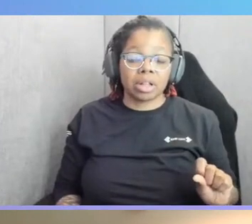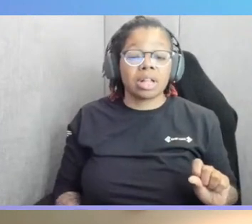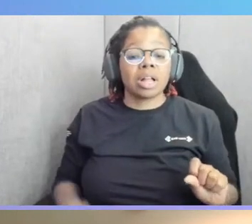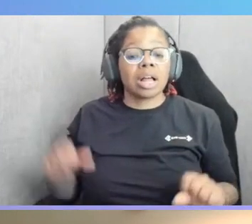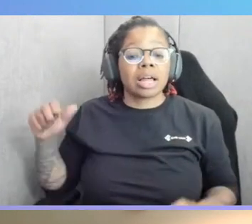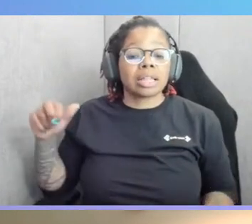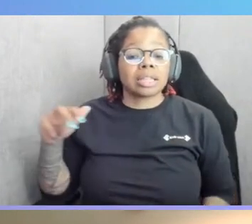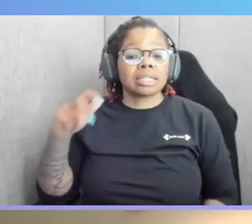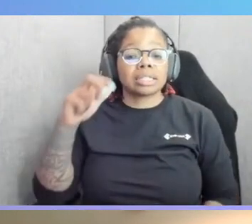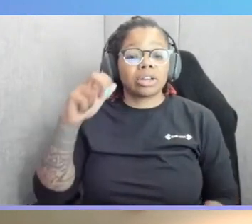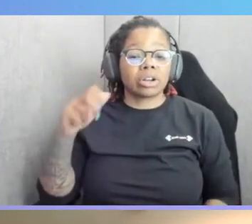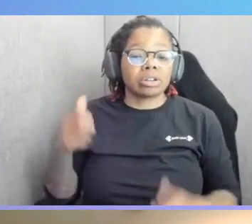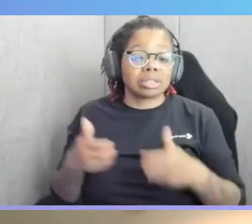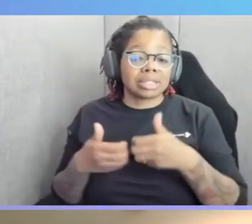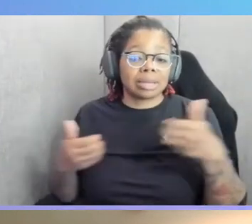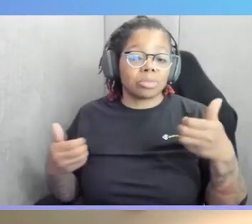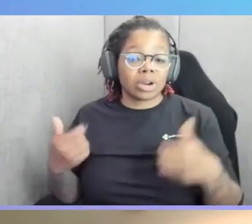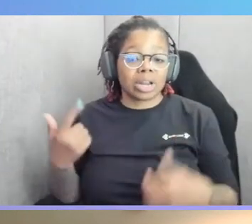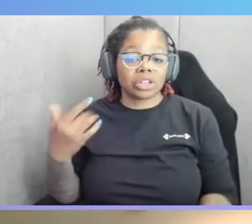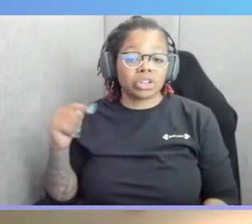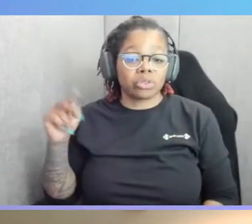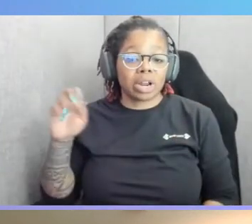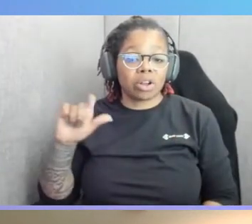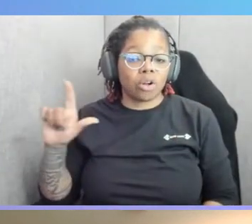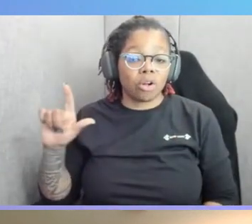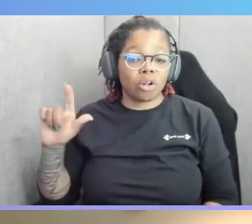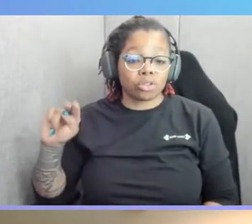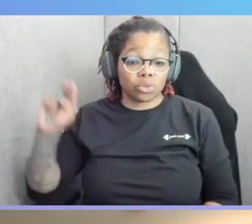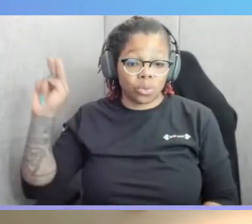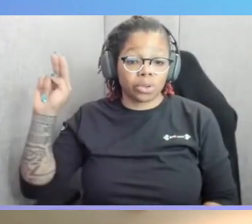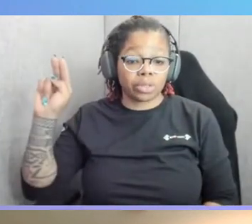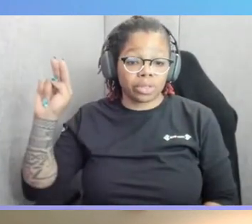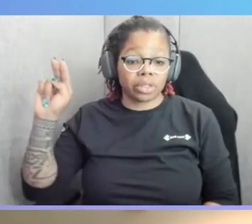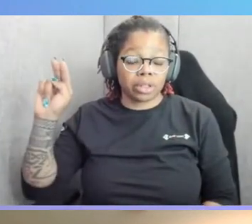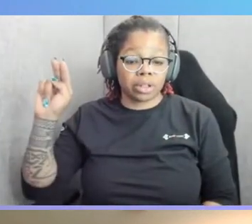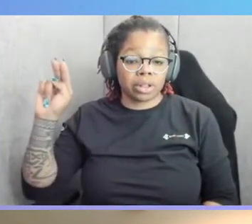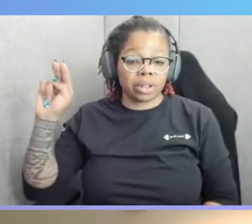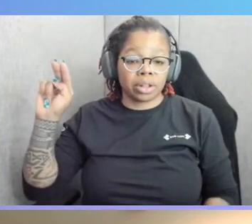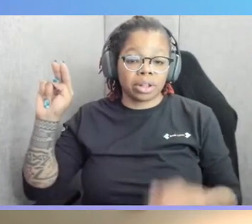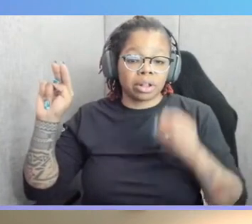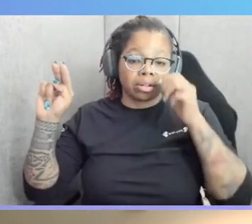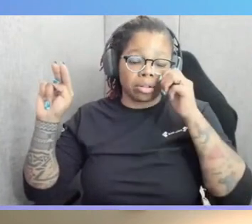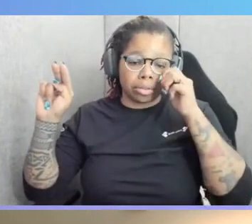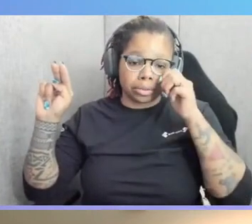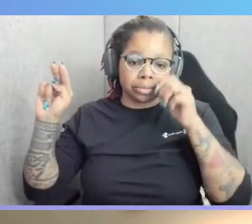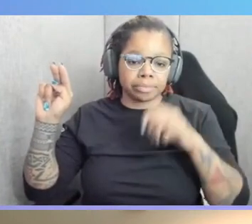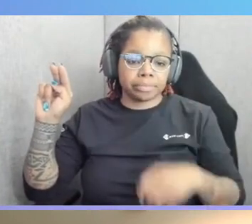Hall north, which and which is the family room, and the Great